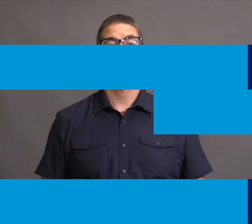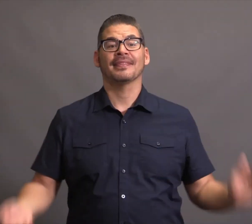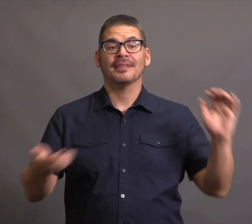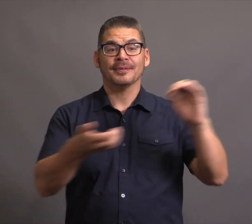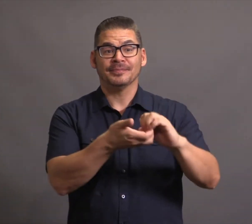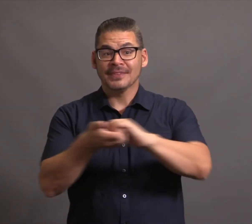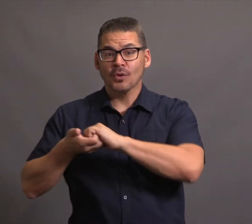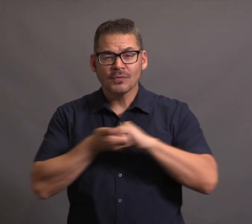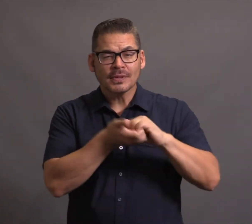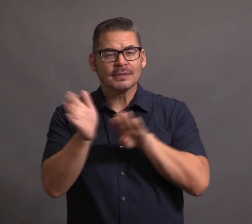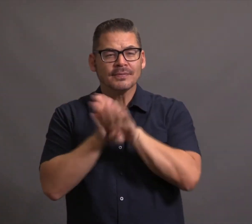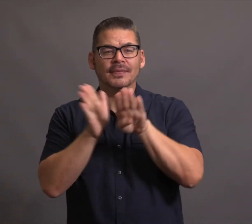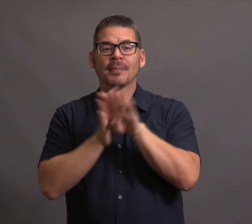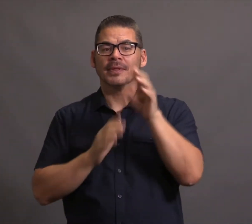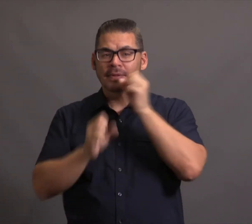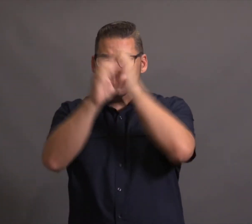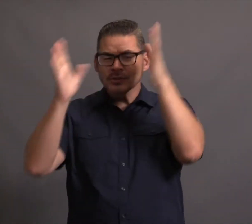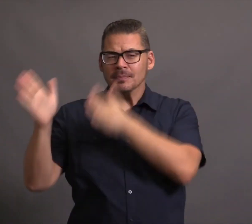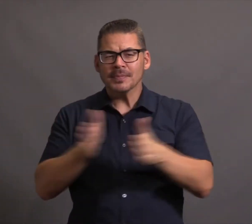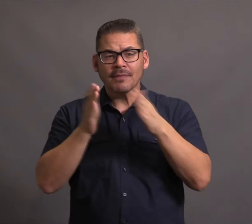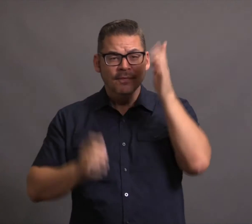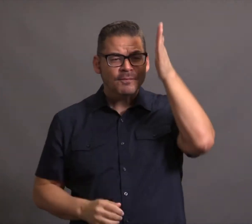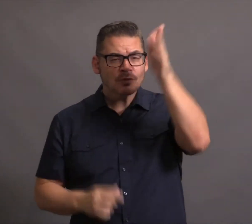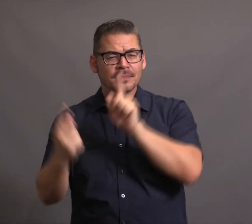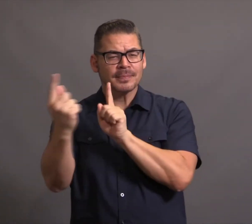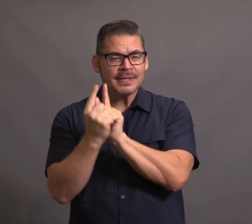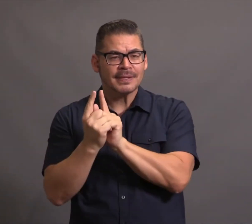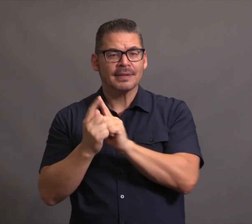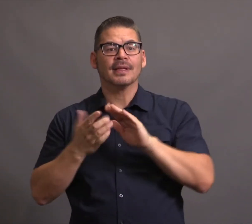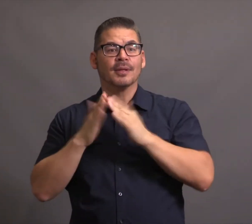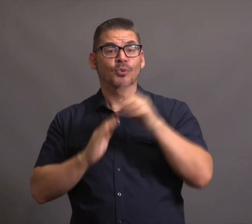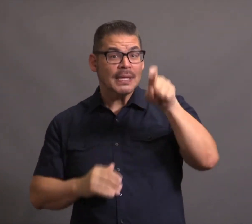Collaboratively develop a vision and plan for the future to meet community needs.